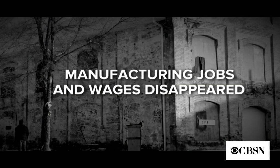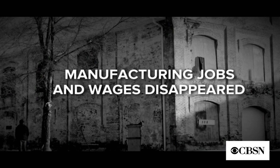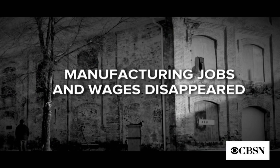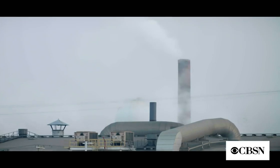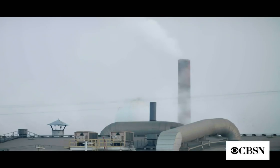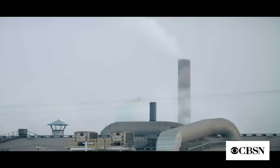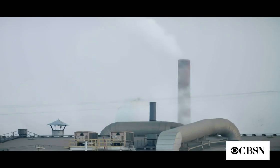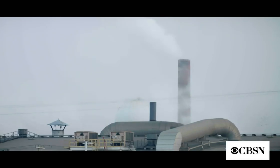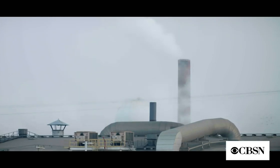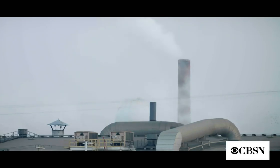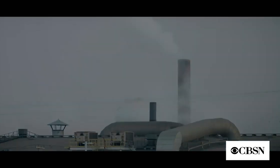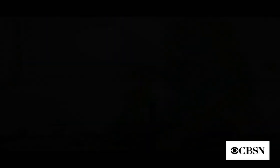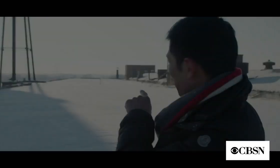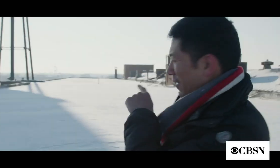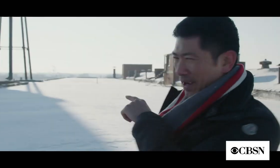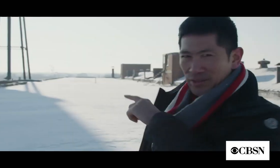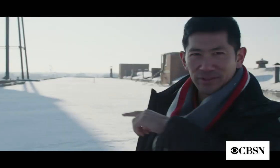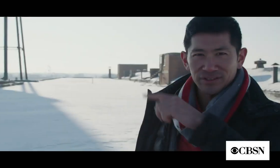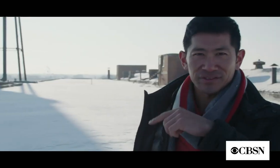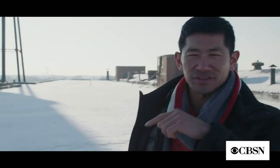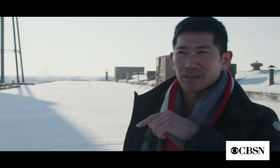IN 60 YEARS, WE WENT FROM